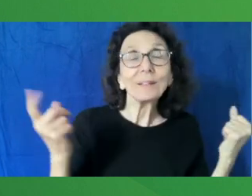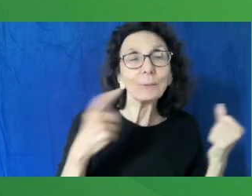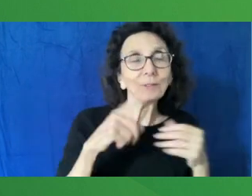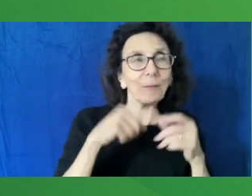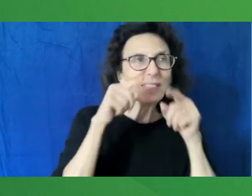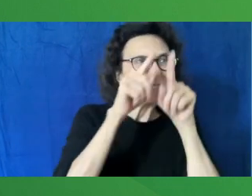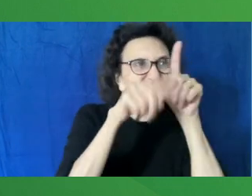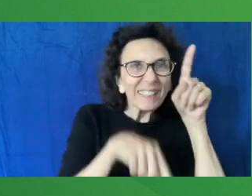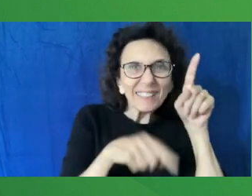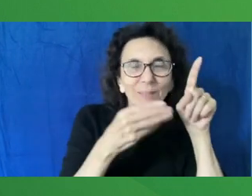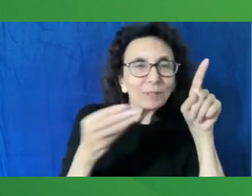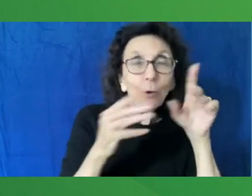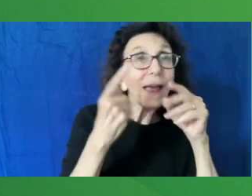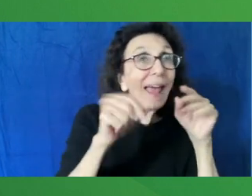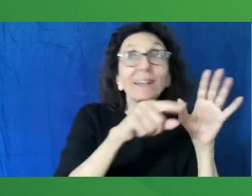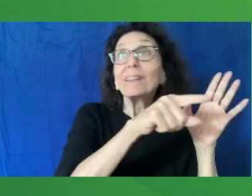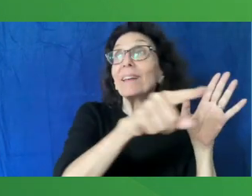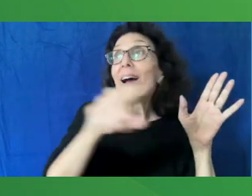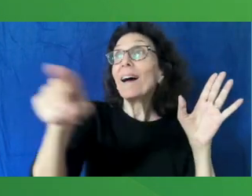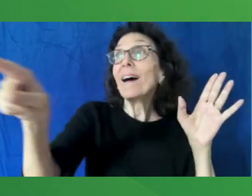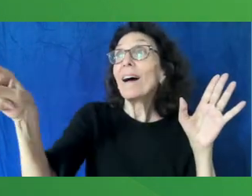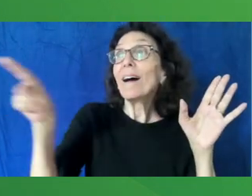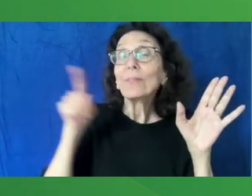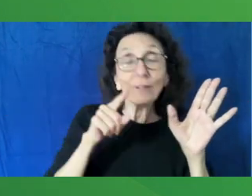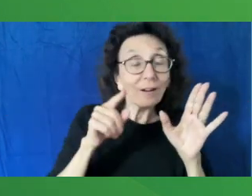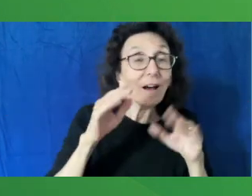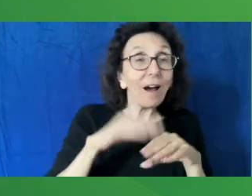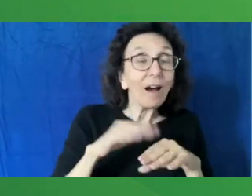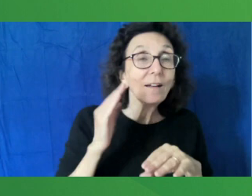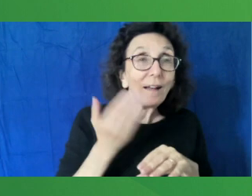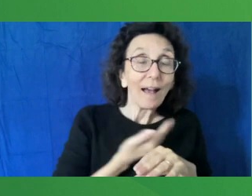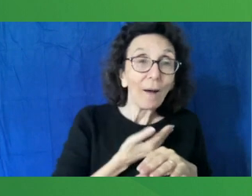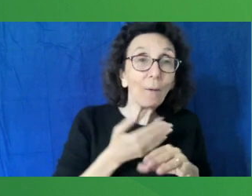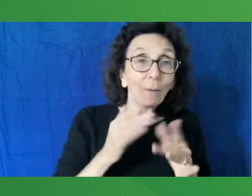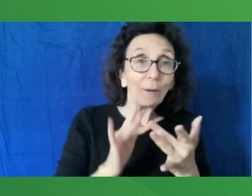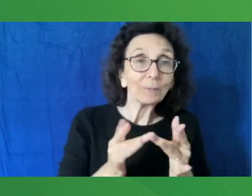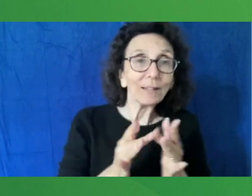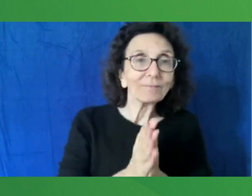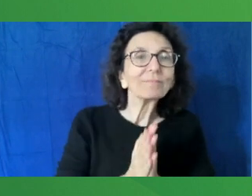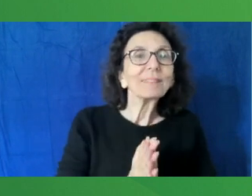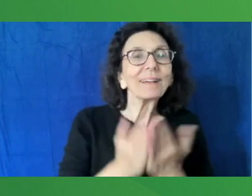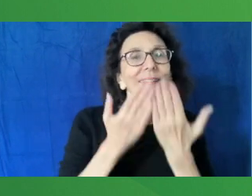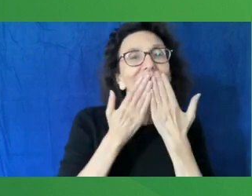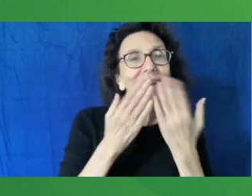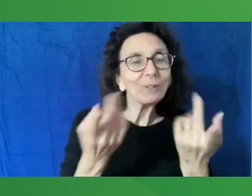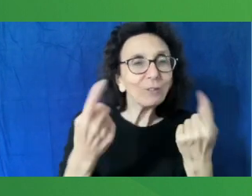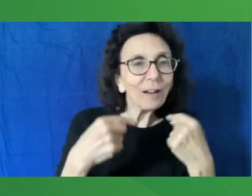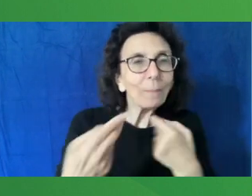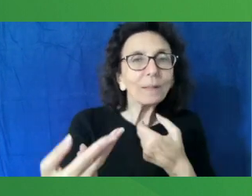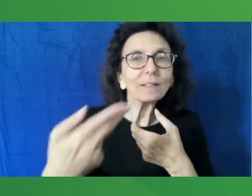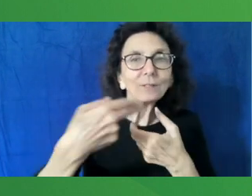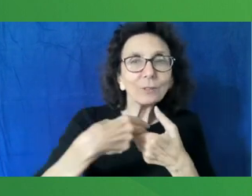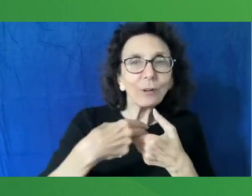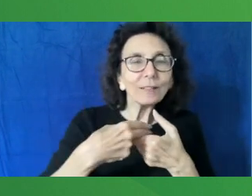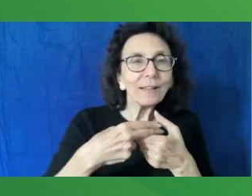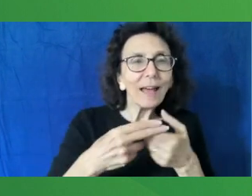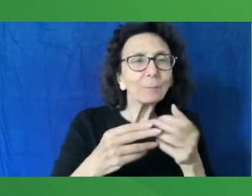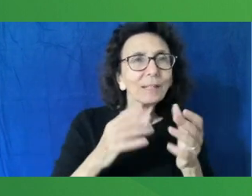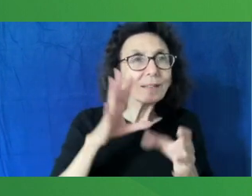any of the other materials on the NSTA website. And we really thank you for being here with us today and being so active in the chat.